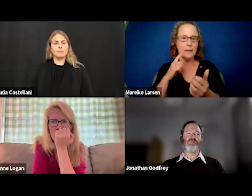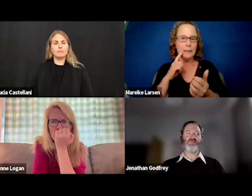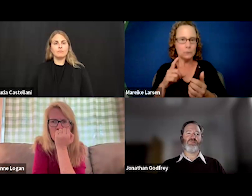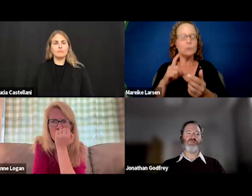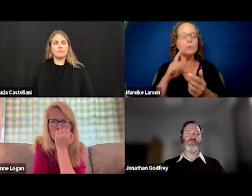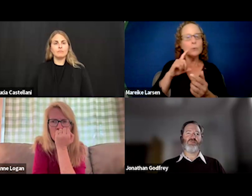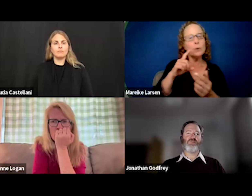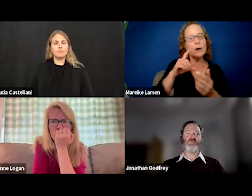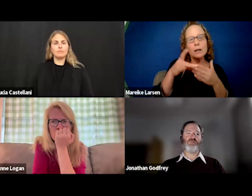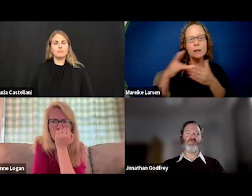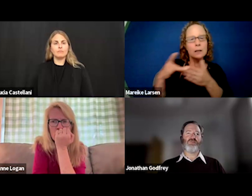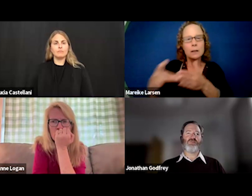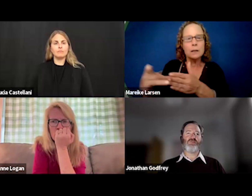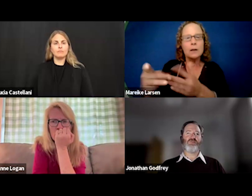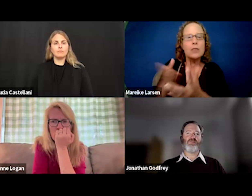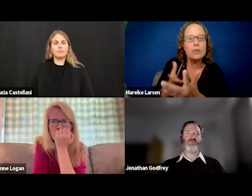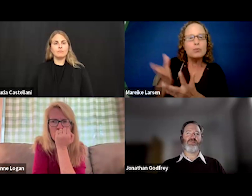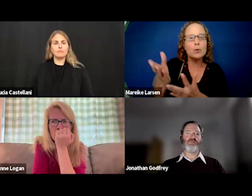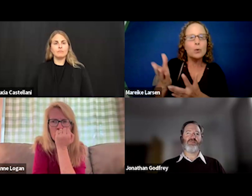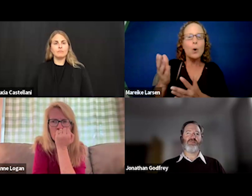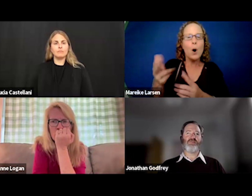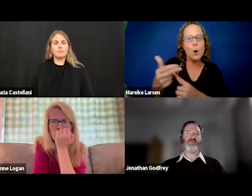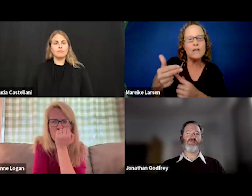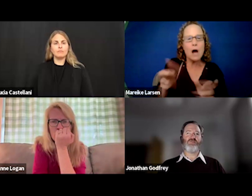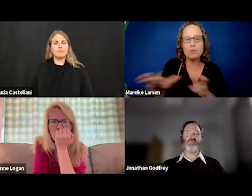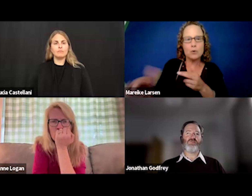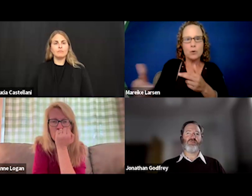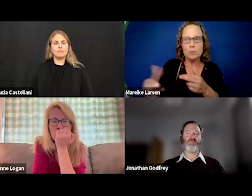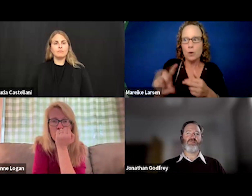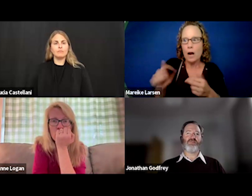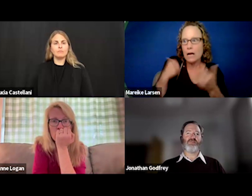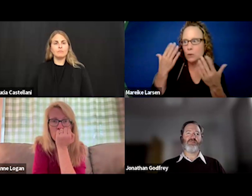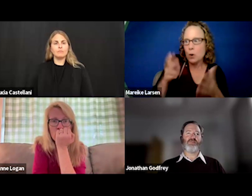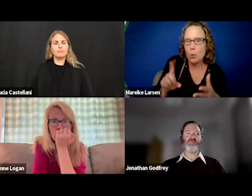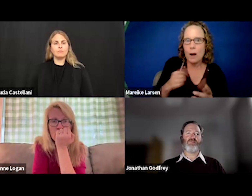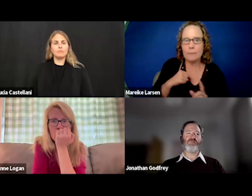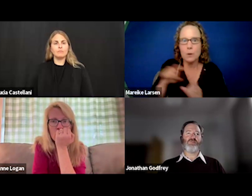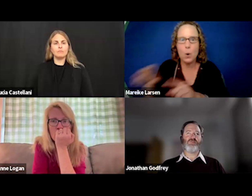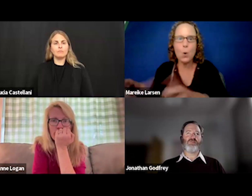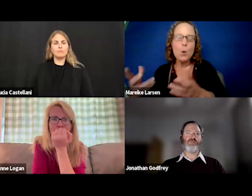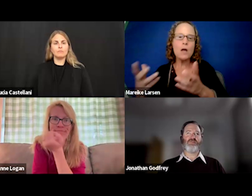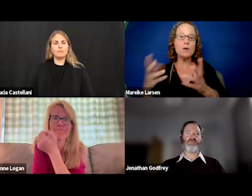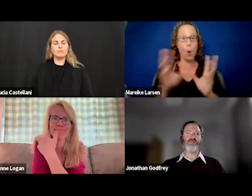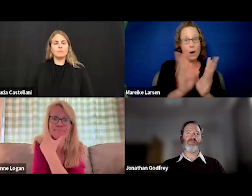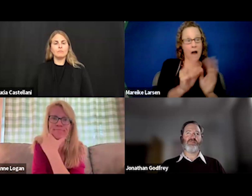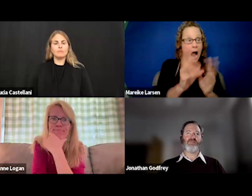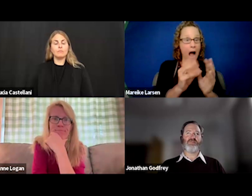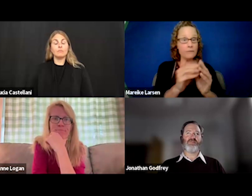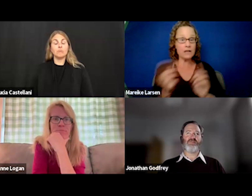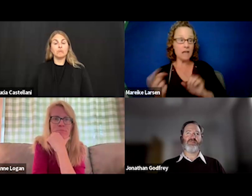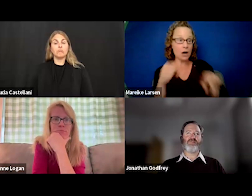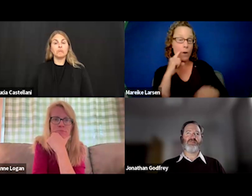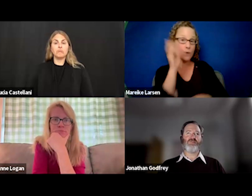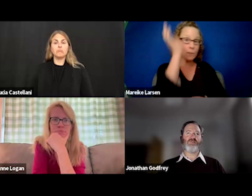rooms or conference venues when I was out traveling to give talks or present my work.